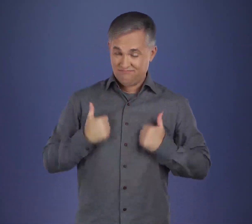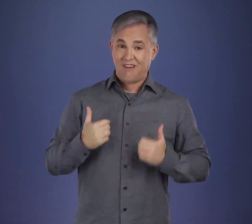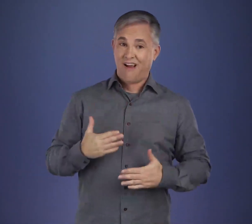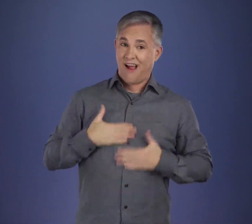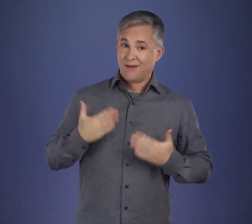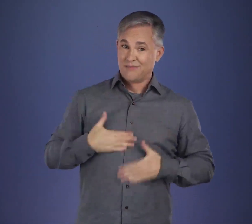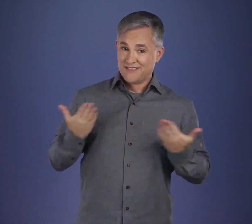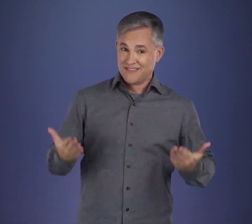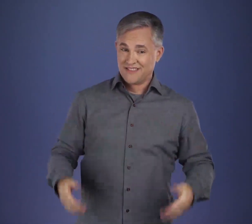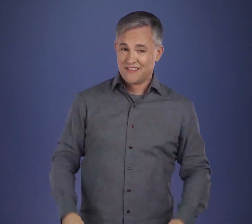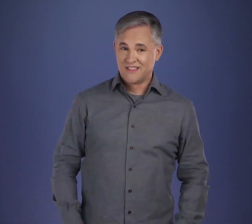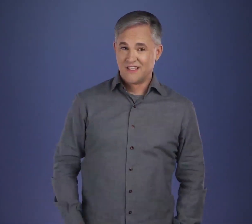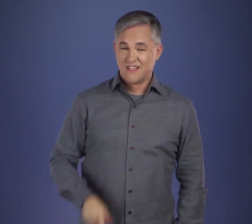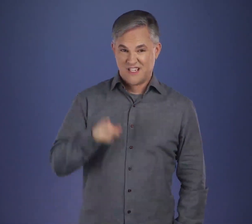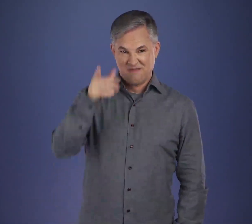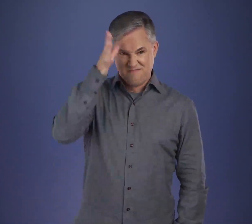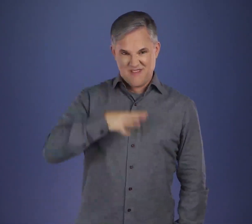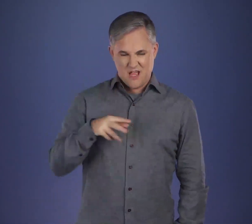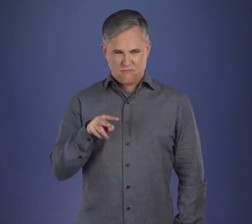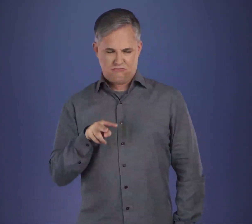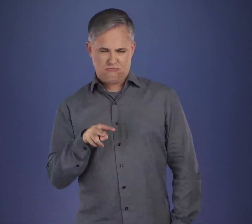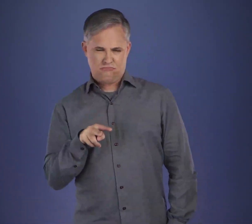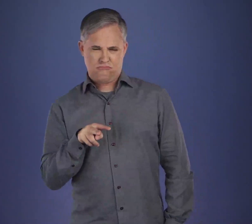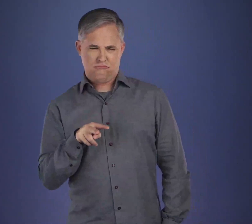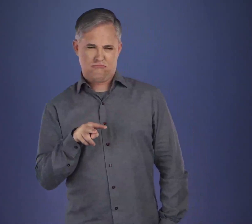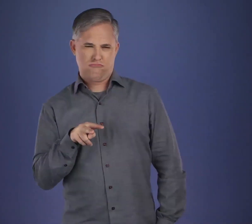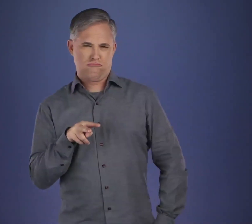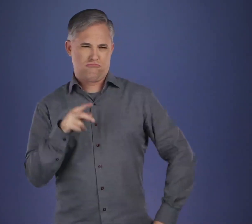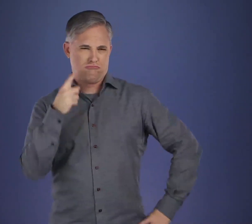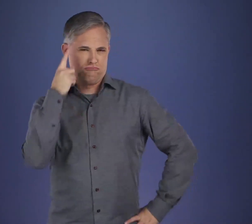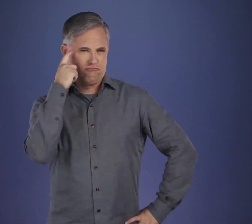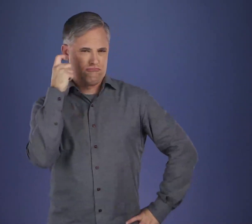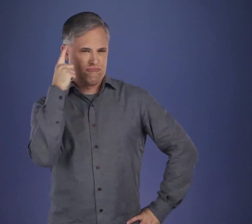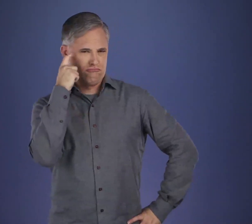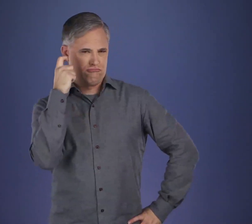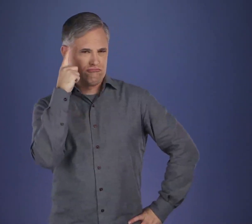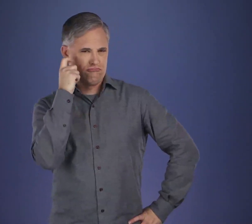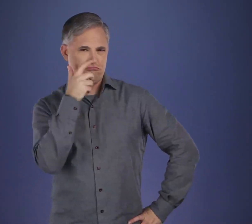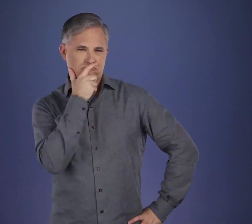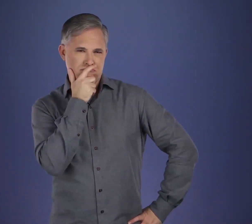Still dubious, he demanded, ‘Do you really mean the only reason you are here